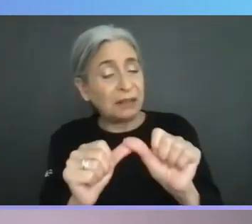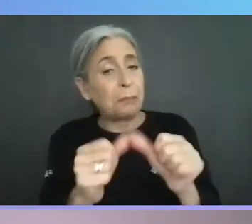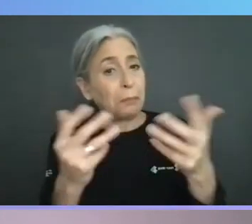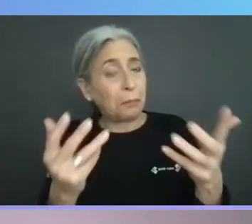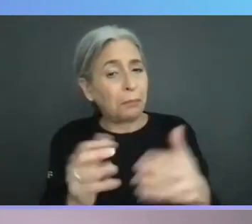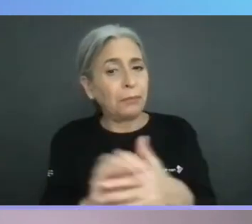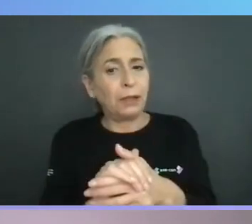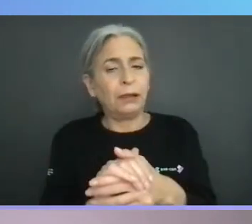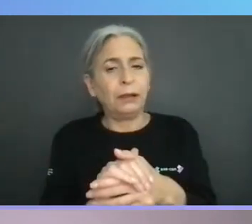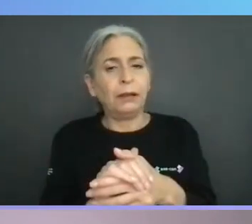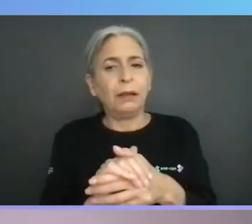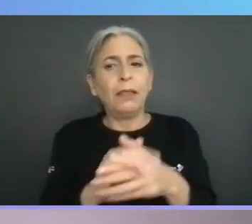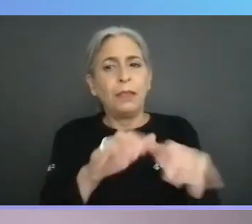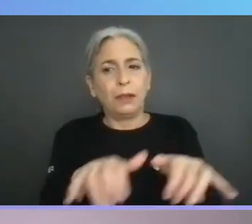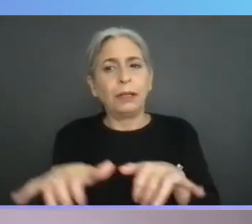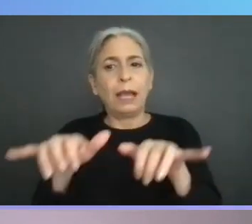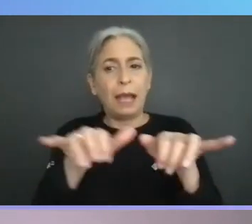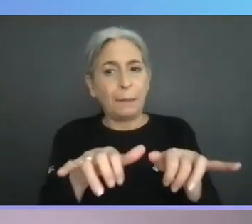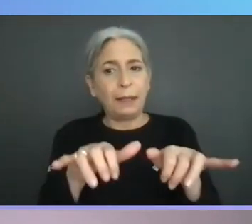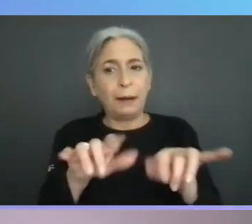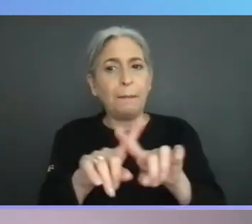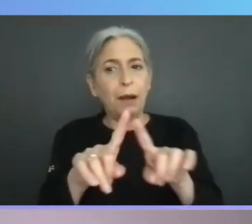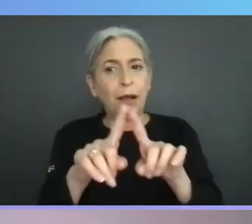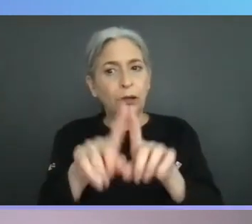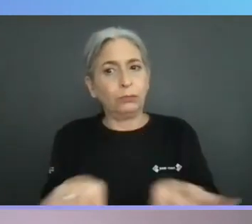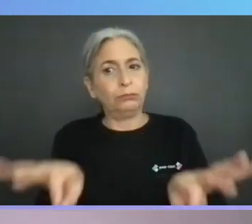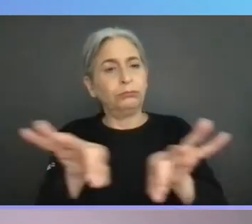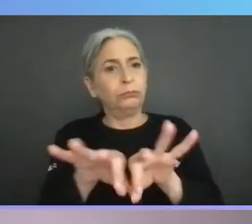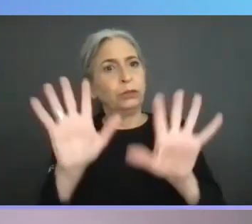aren't as common usage, but they hold great potential that we're